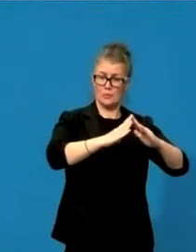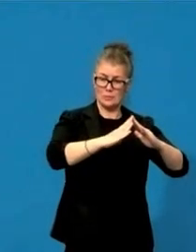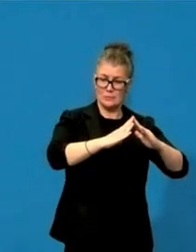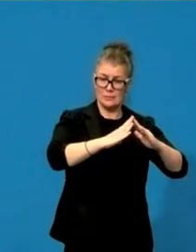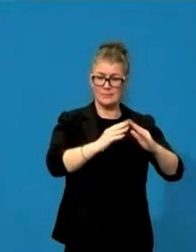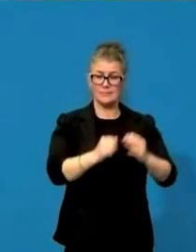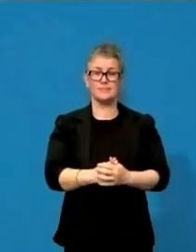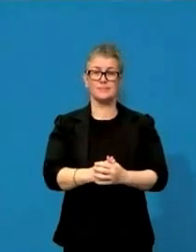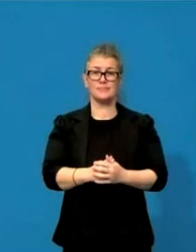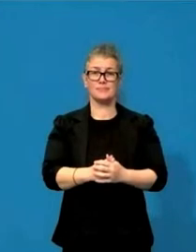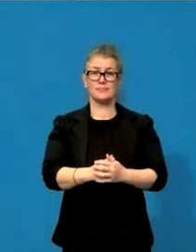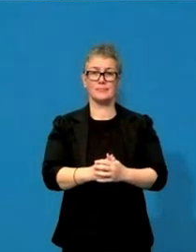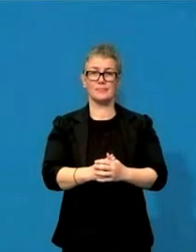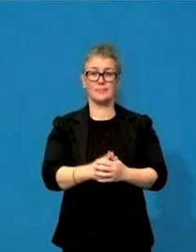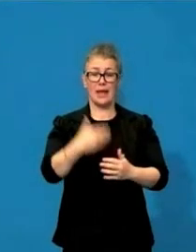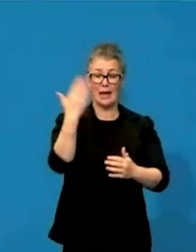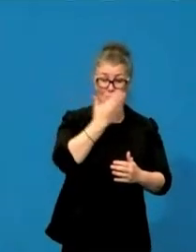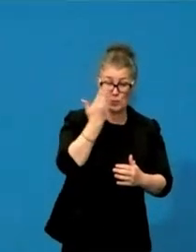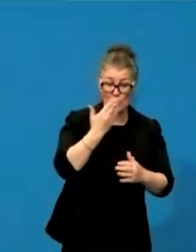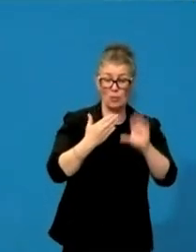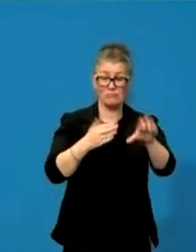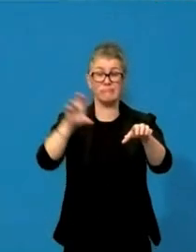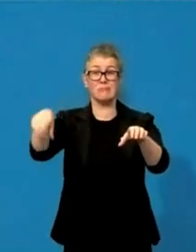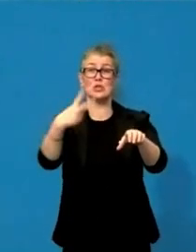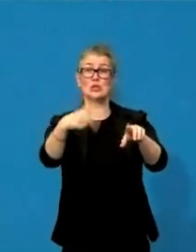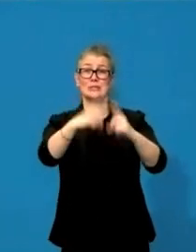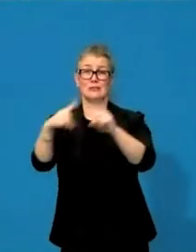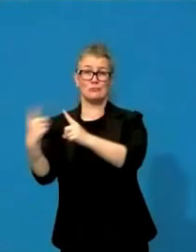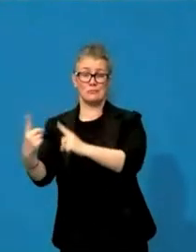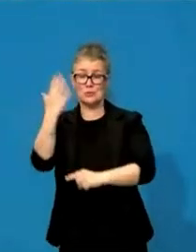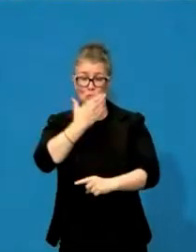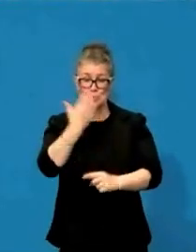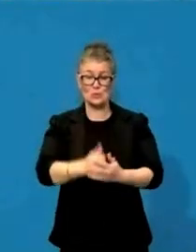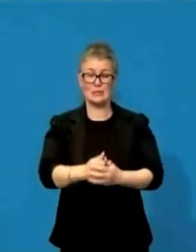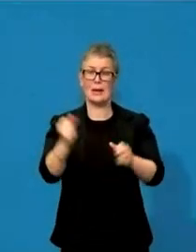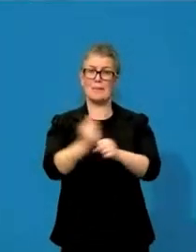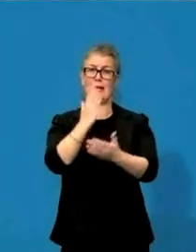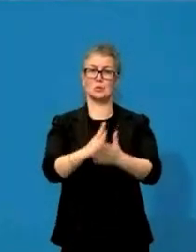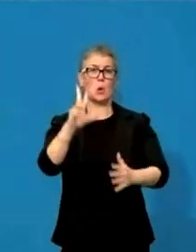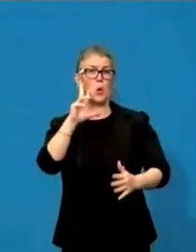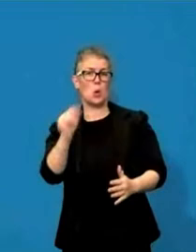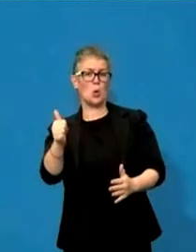I mow at Bayulu School and Fitzroy School. I just make the place look tidy around here.